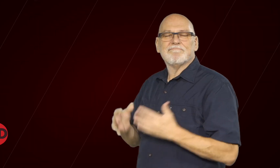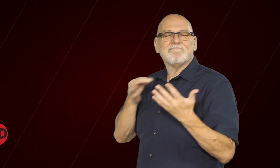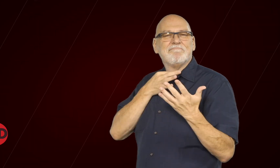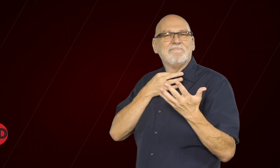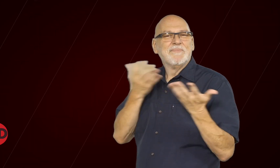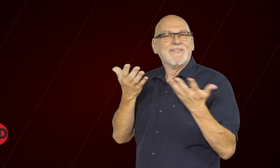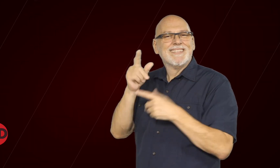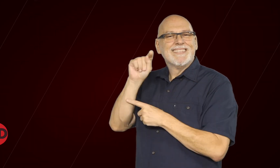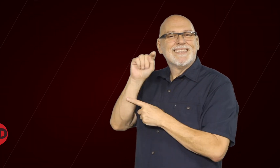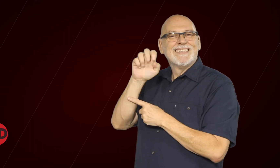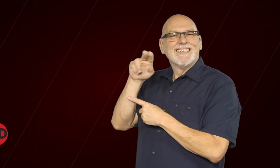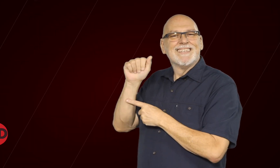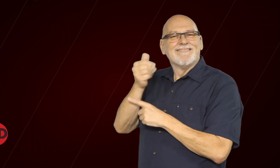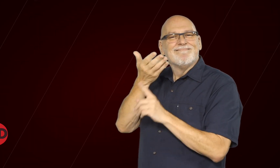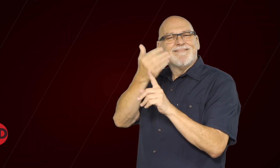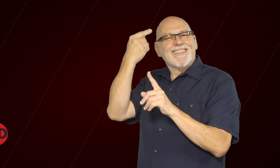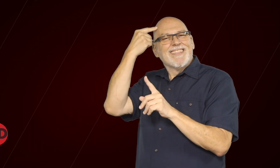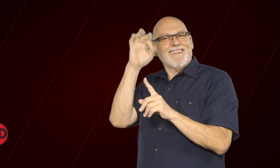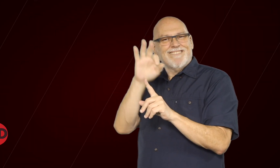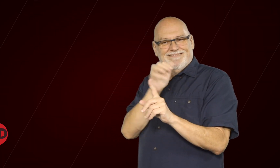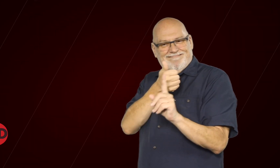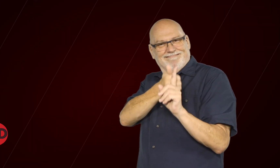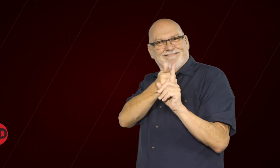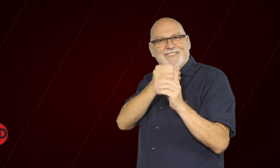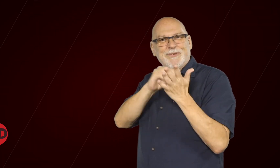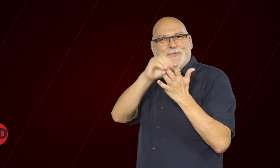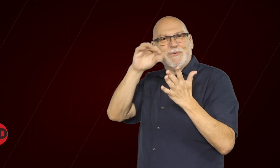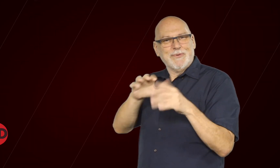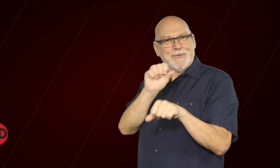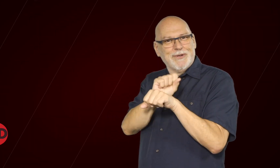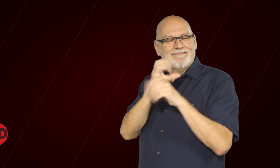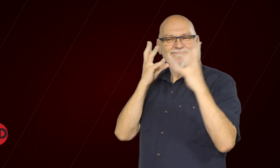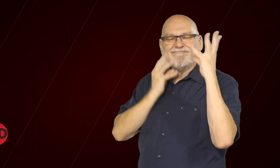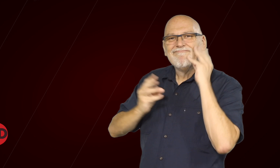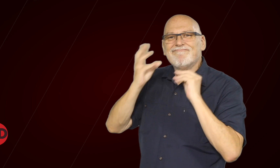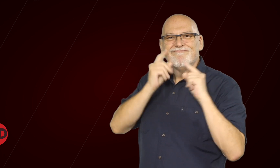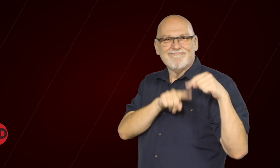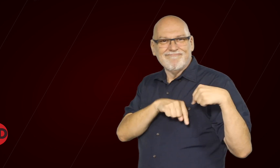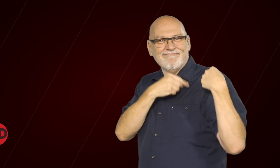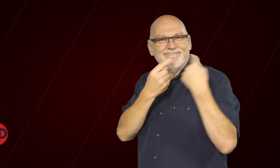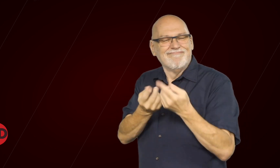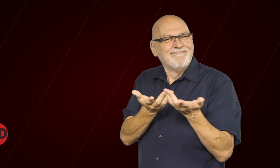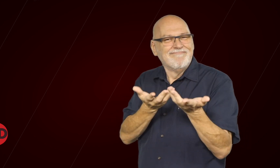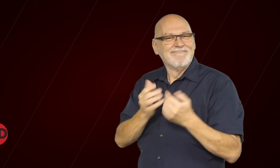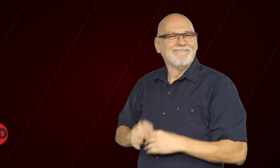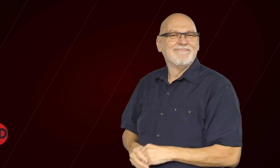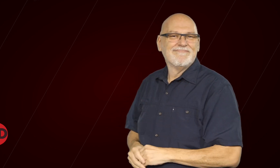[ANSELMO]: What did Teanna think of her student work experience?